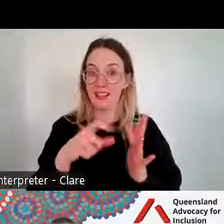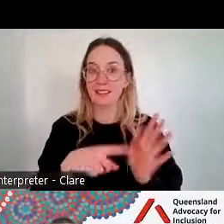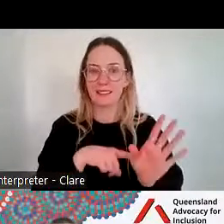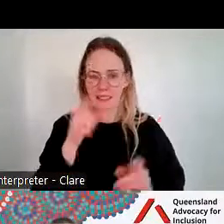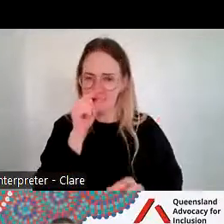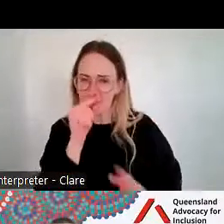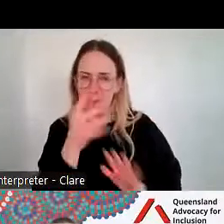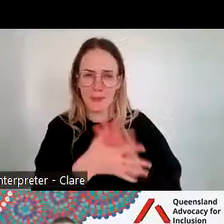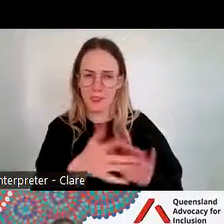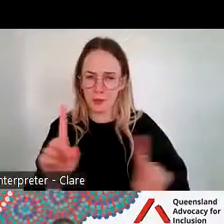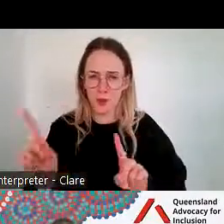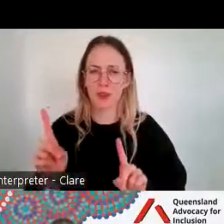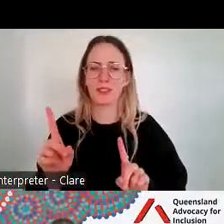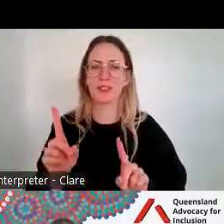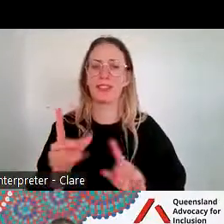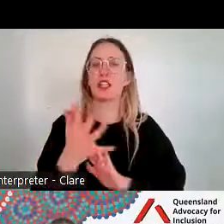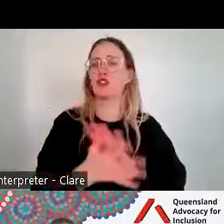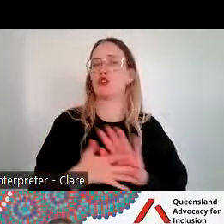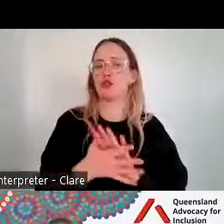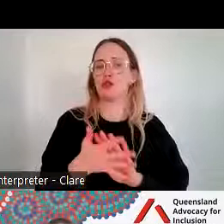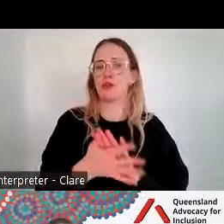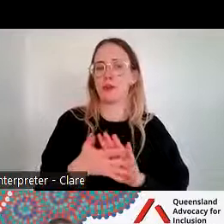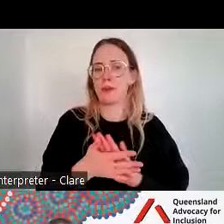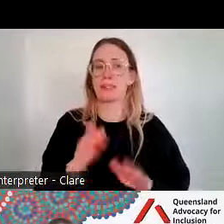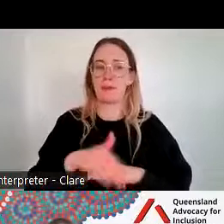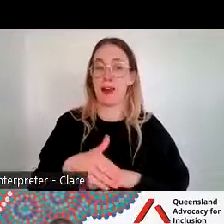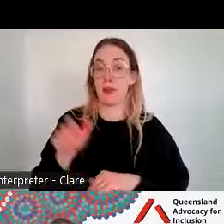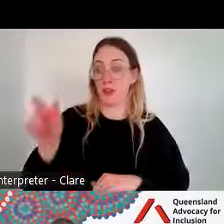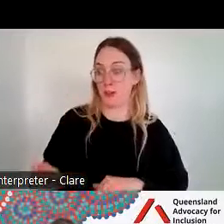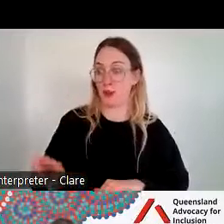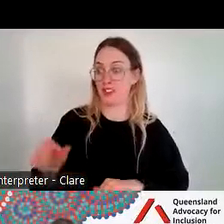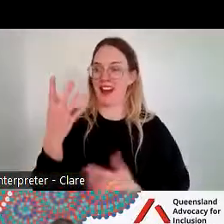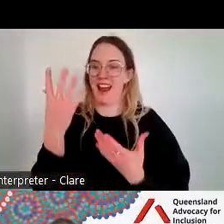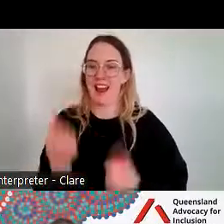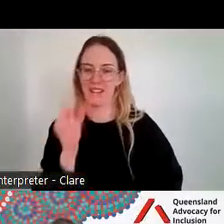the adults having a presumption of capacity. When we're talking about the capacity with the Act,